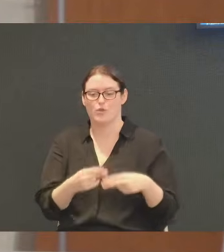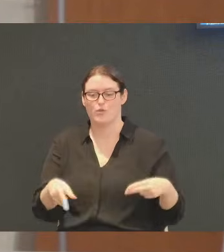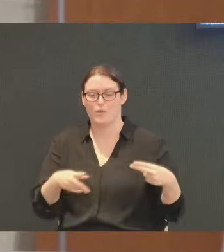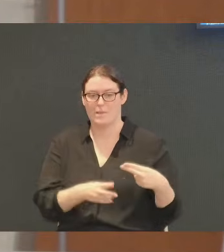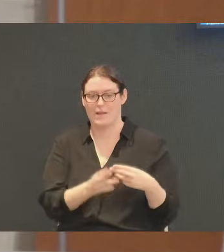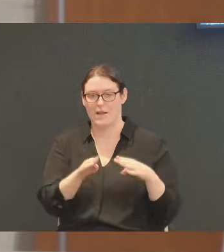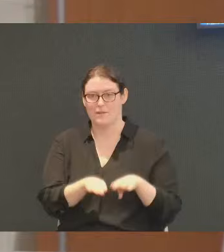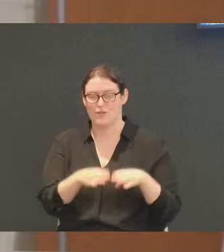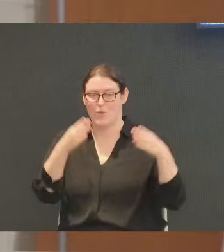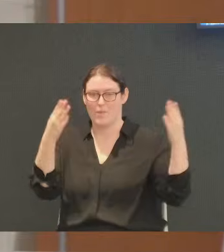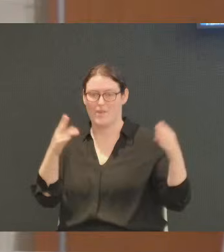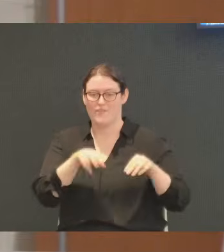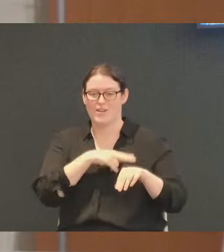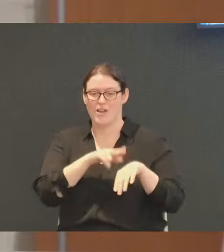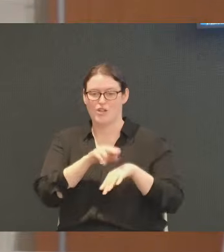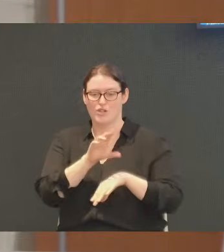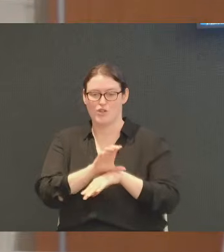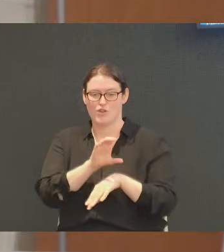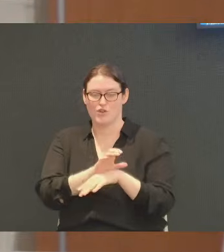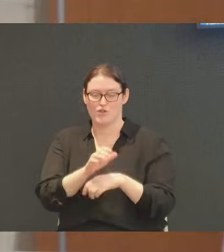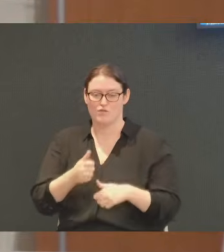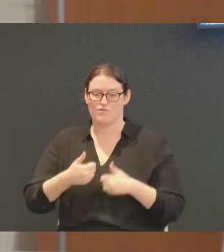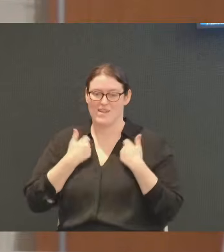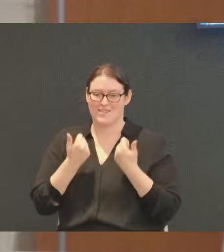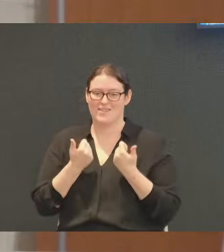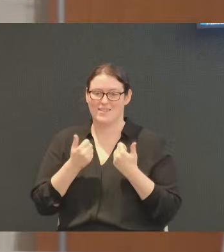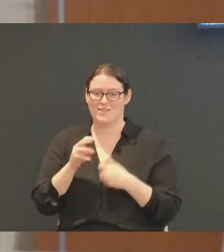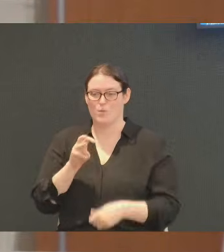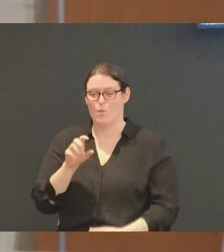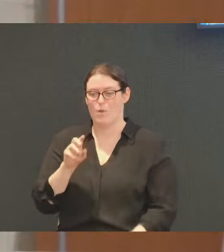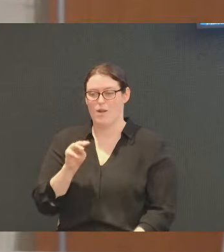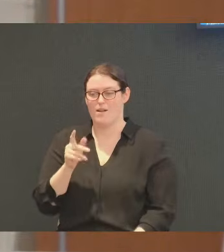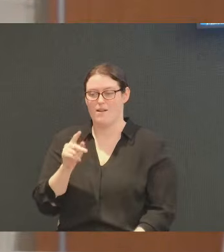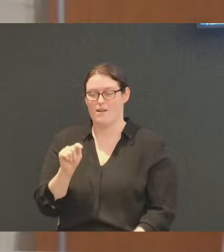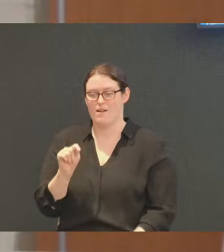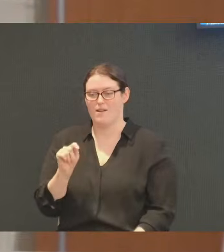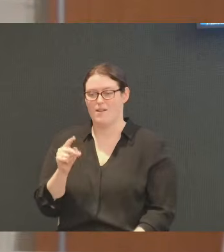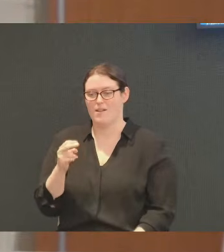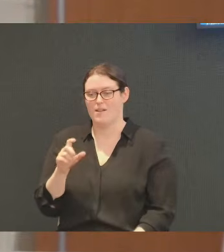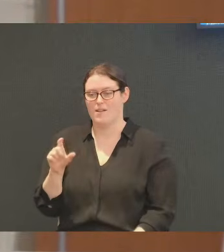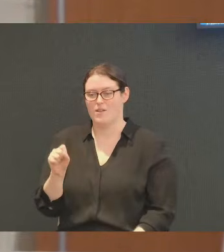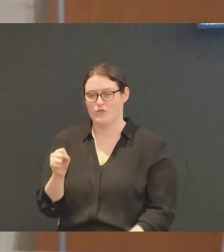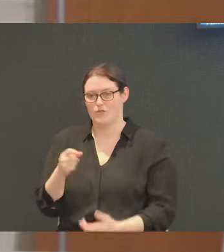church residences um, project up in Walnut Hills, and it was very exciting. I went to the